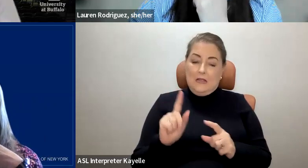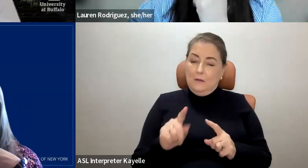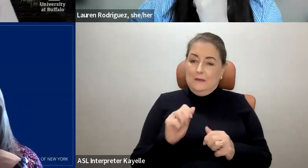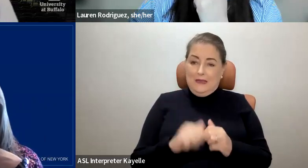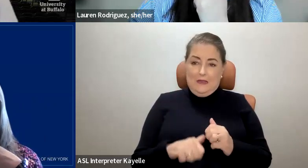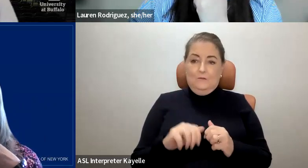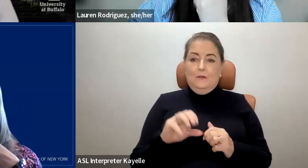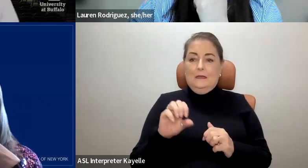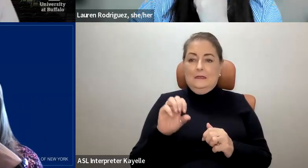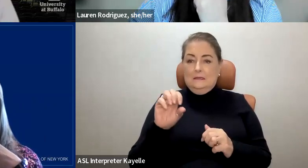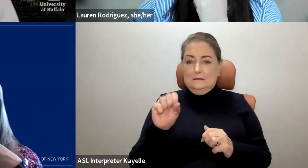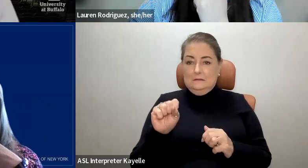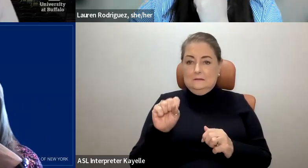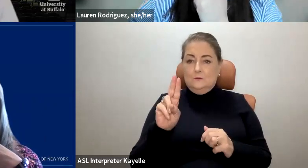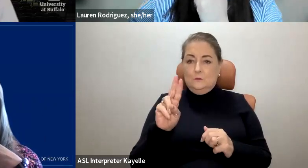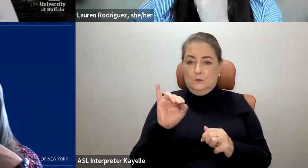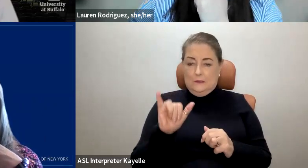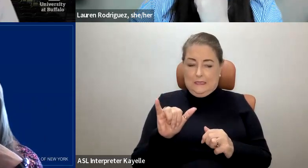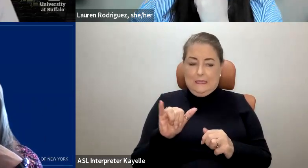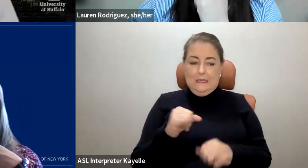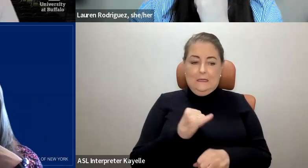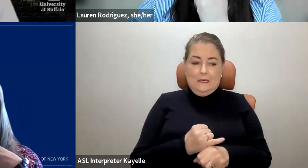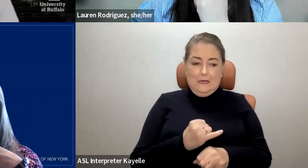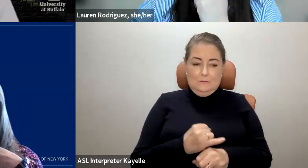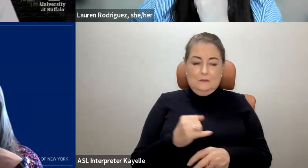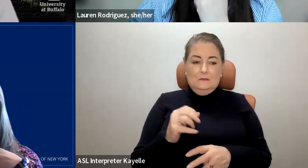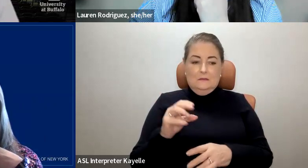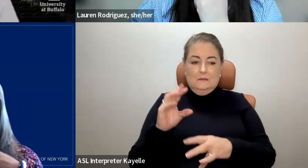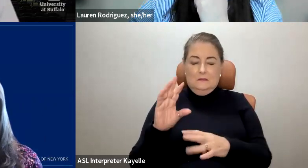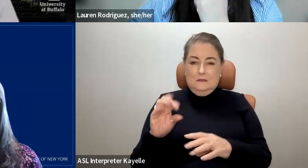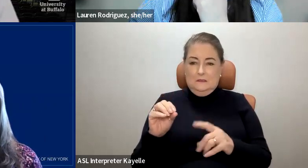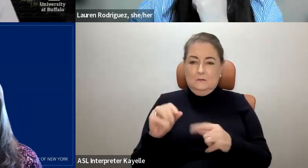campus. So we are working with all of them. And that is it is